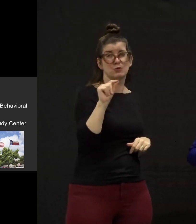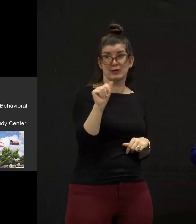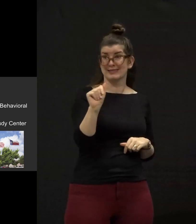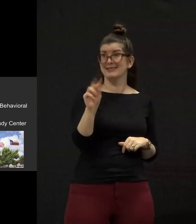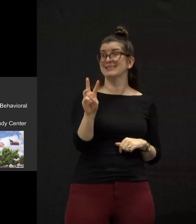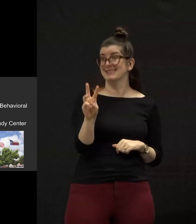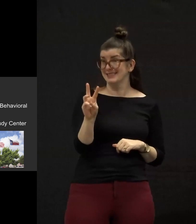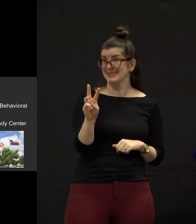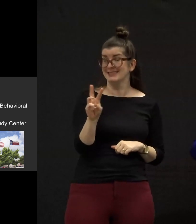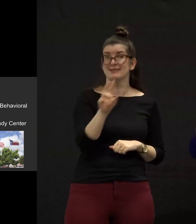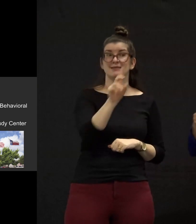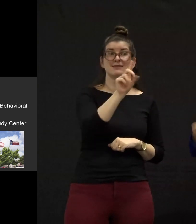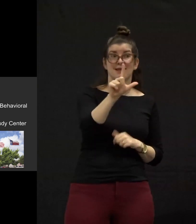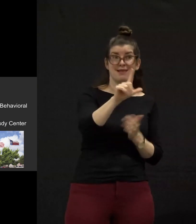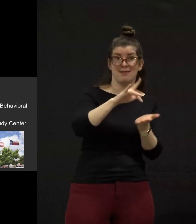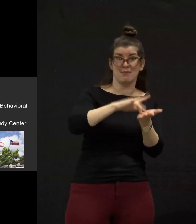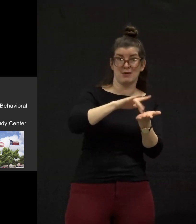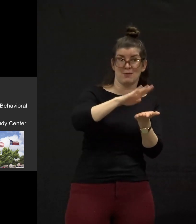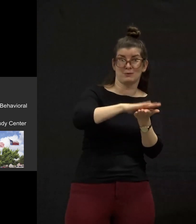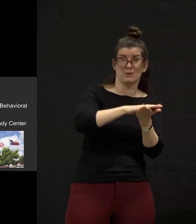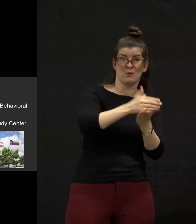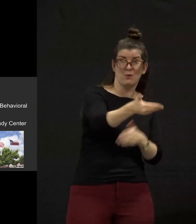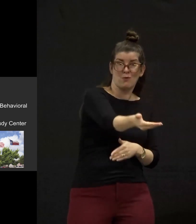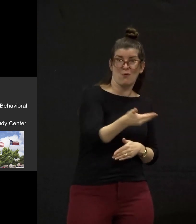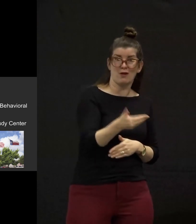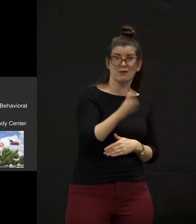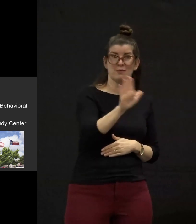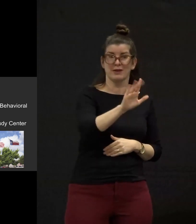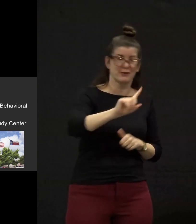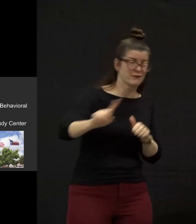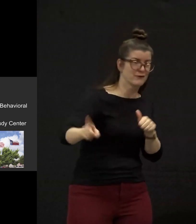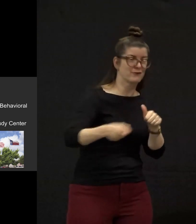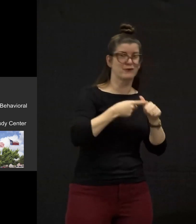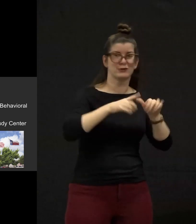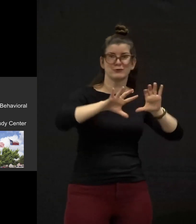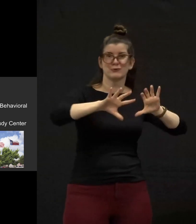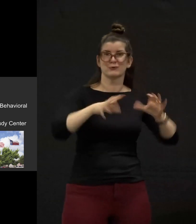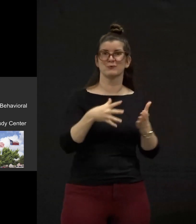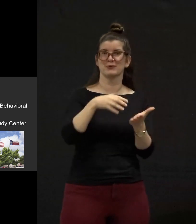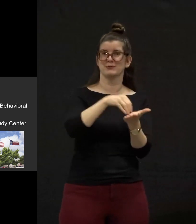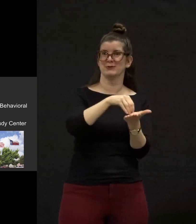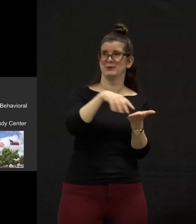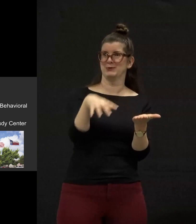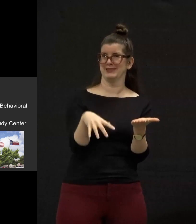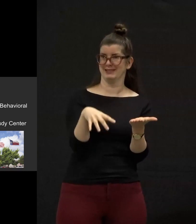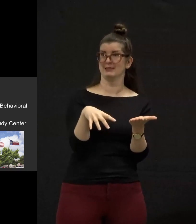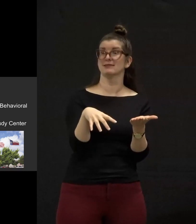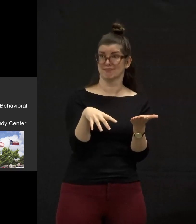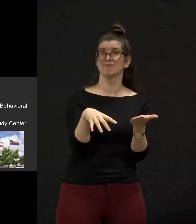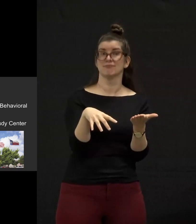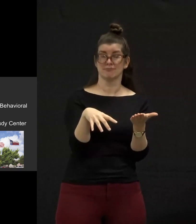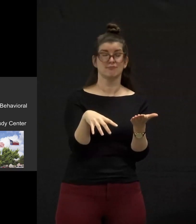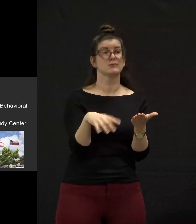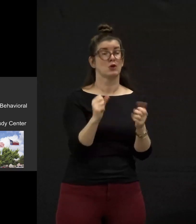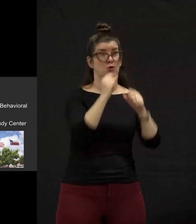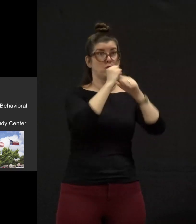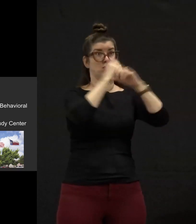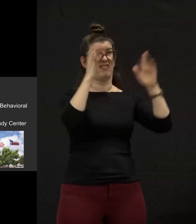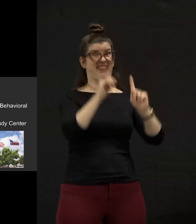Dell Medical School welcomed their very first group of students. So thinking about that history,